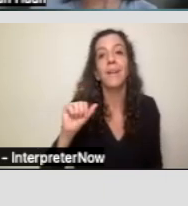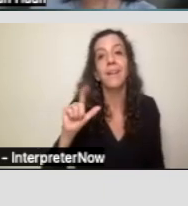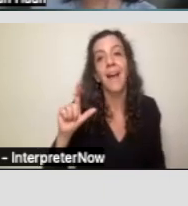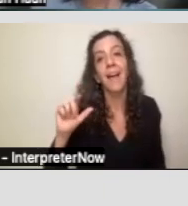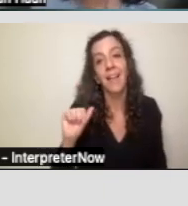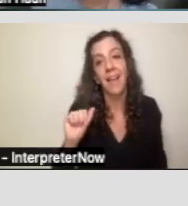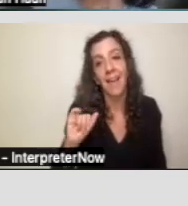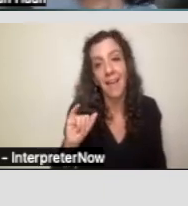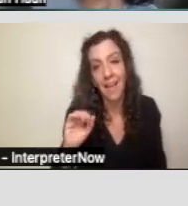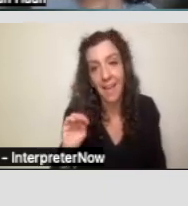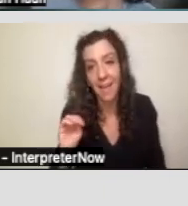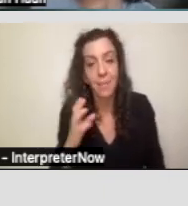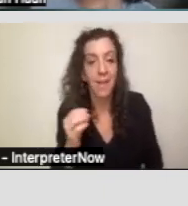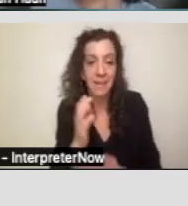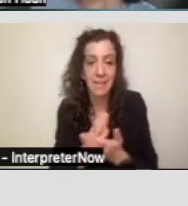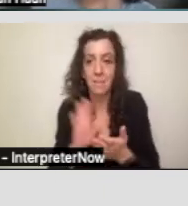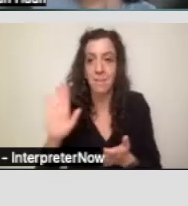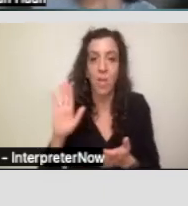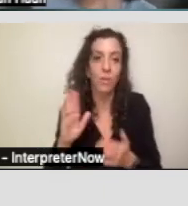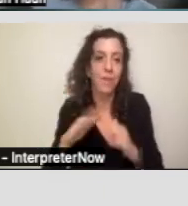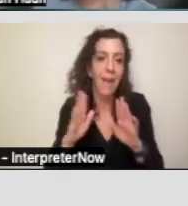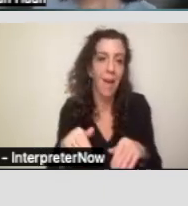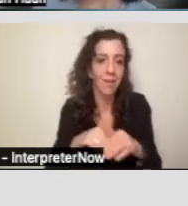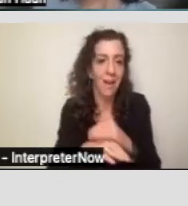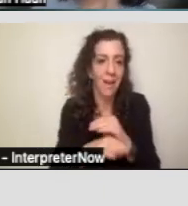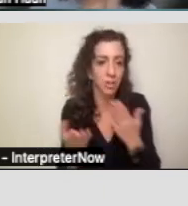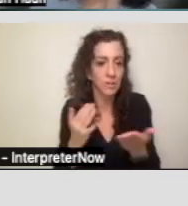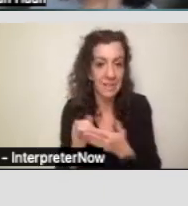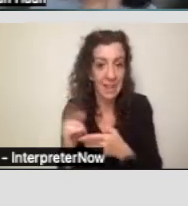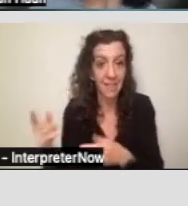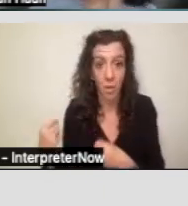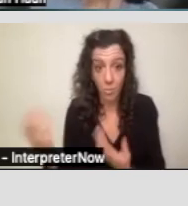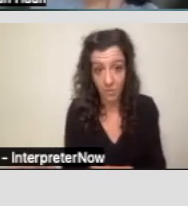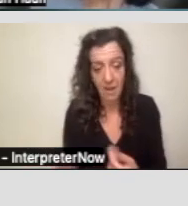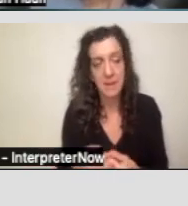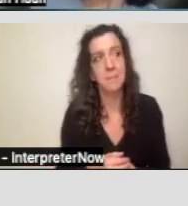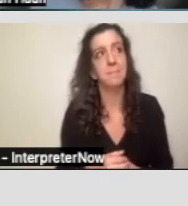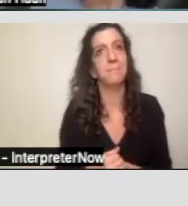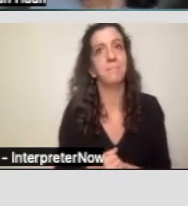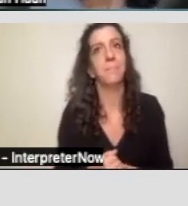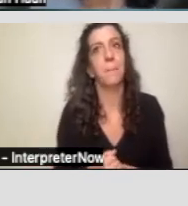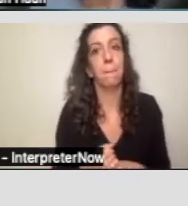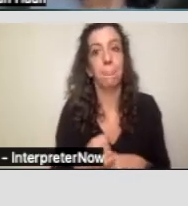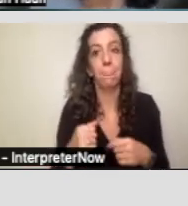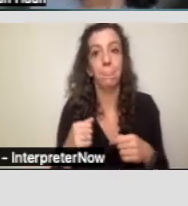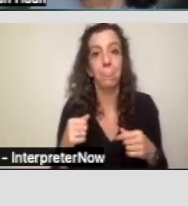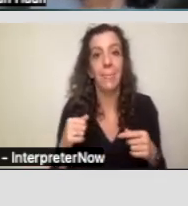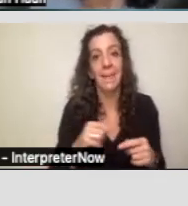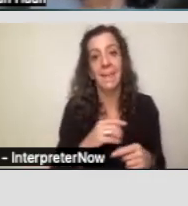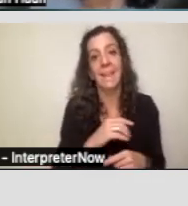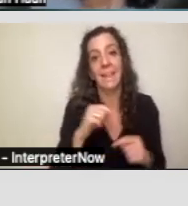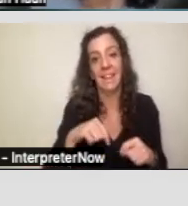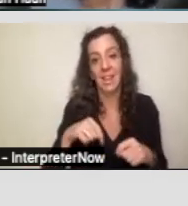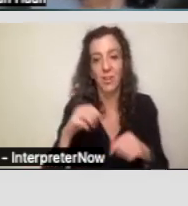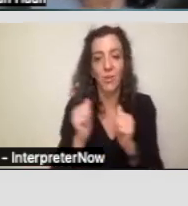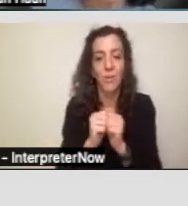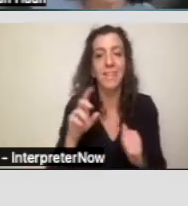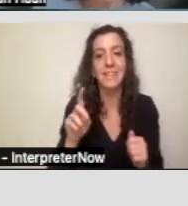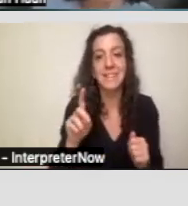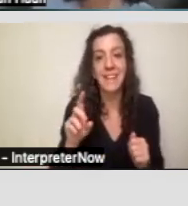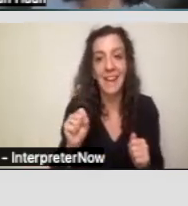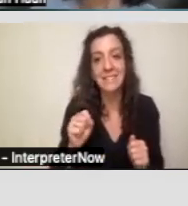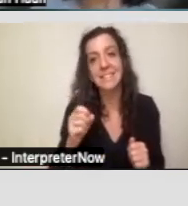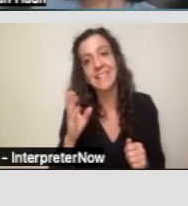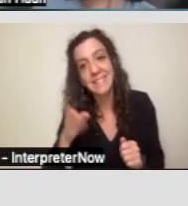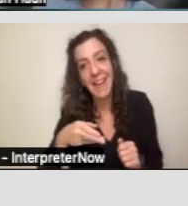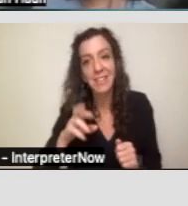some of the services they have over here in the DDS/regional center services, those type